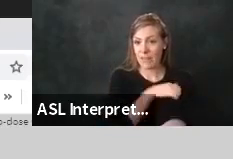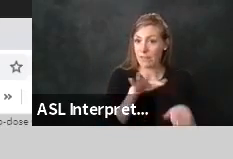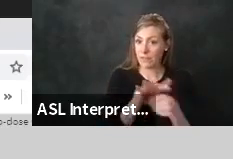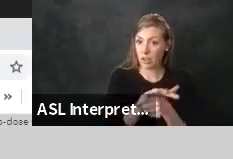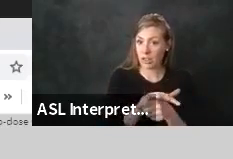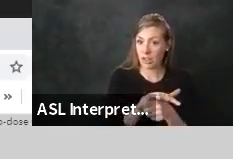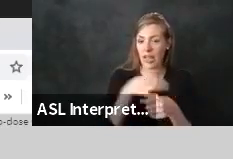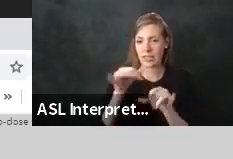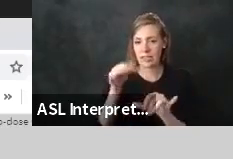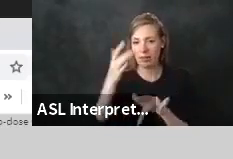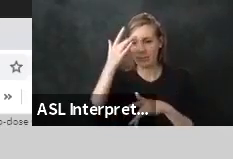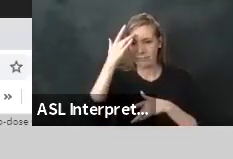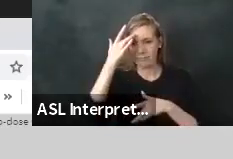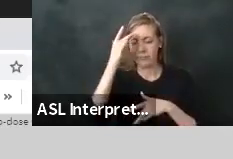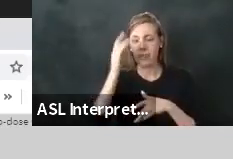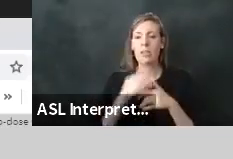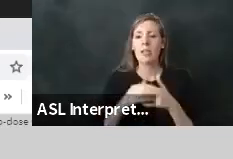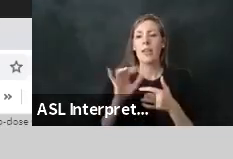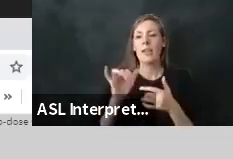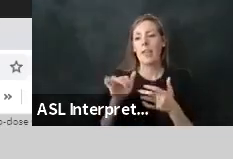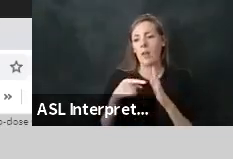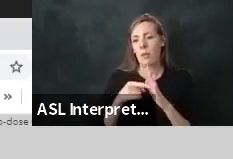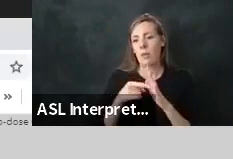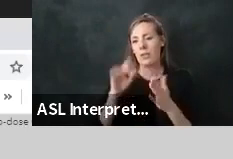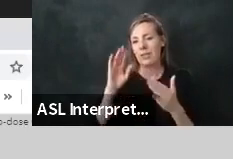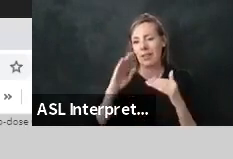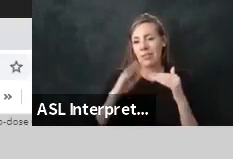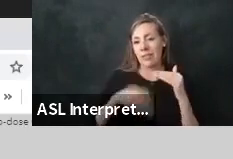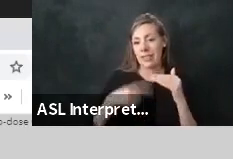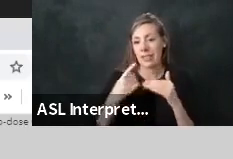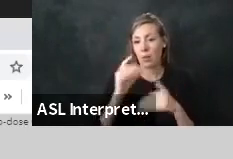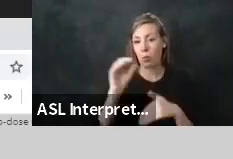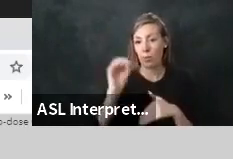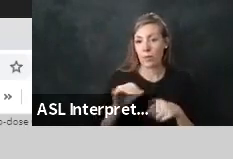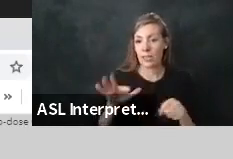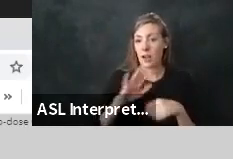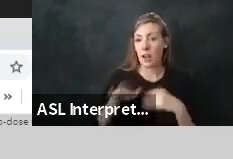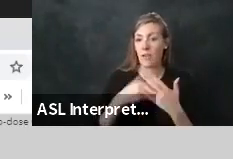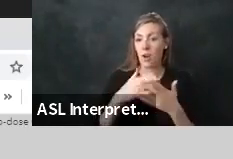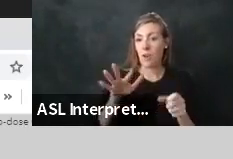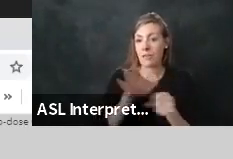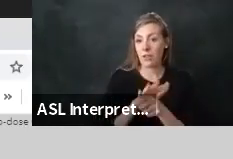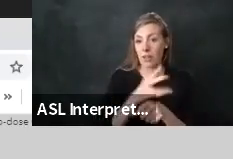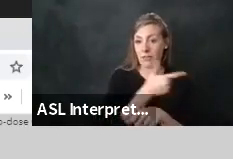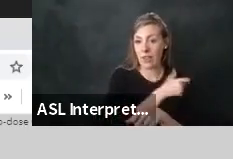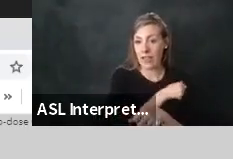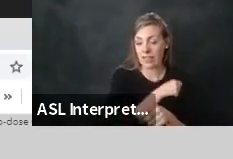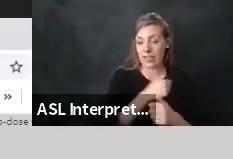That represents less than 1% of all fully vaccinated residents in the county in